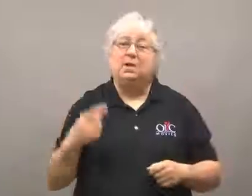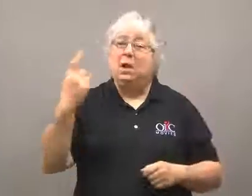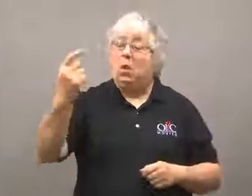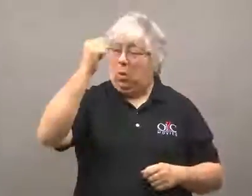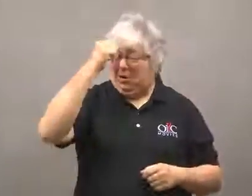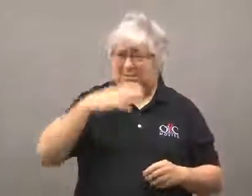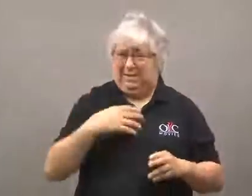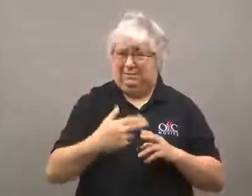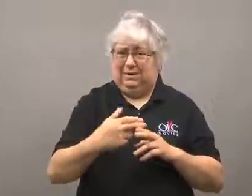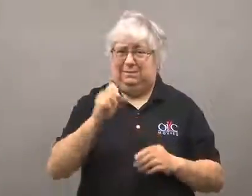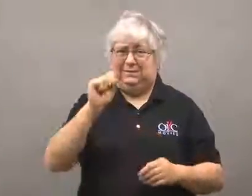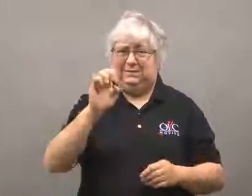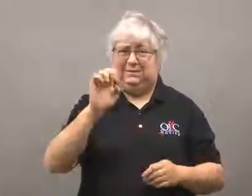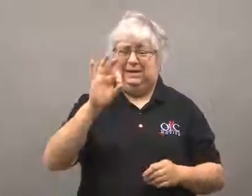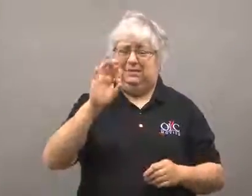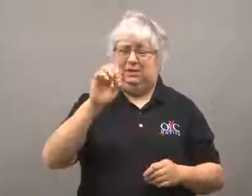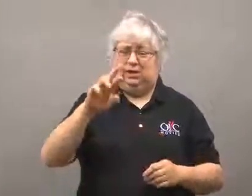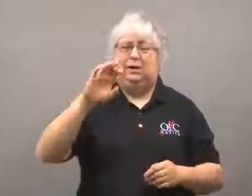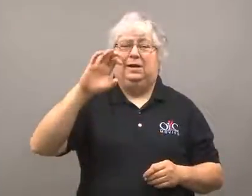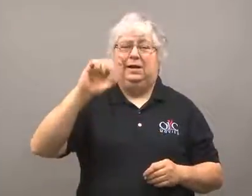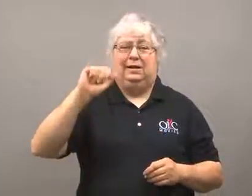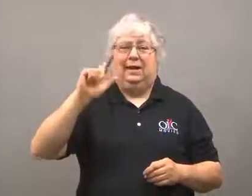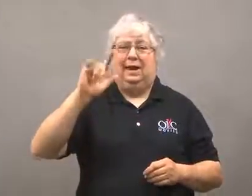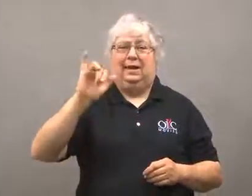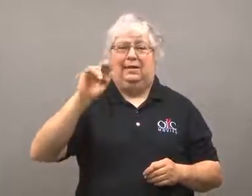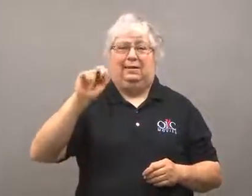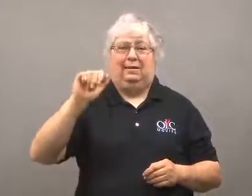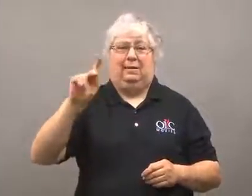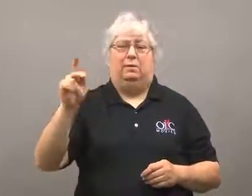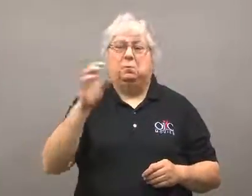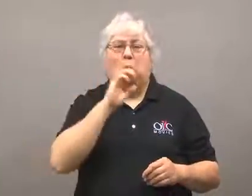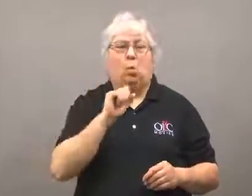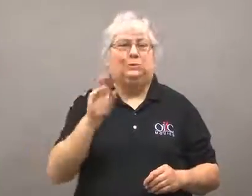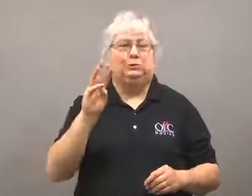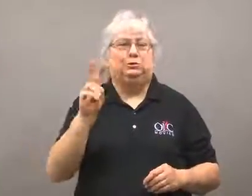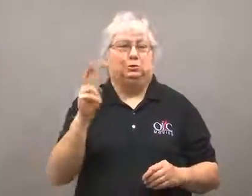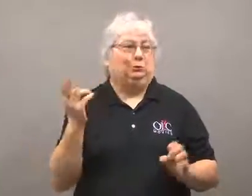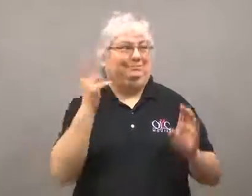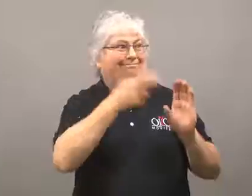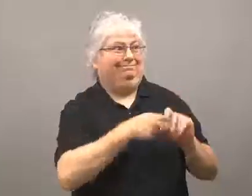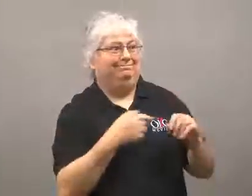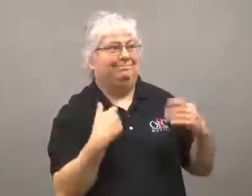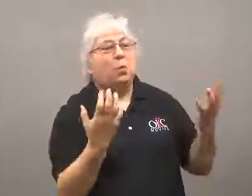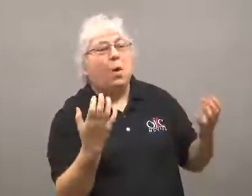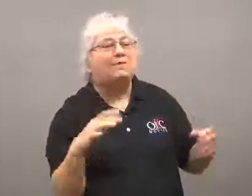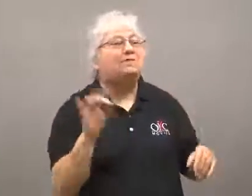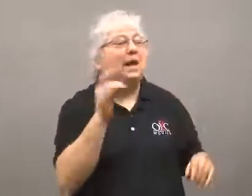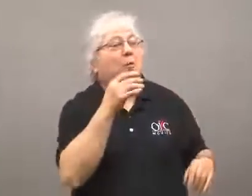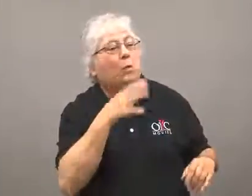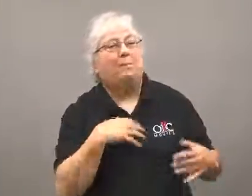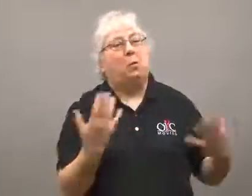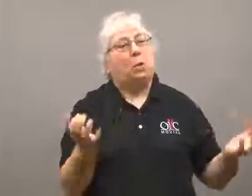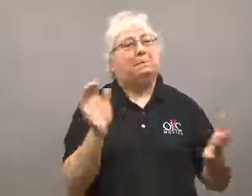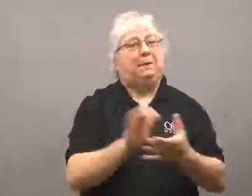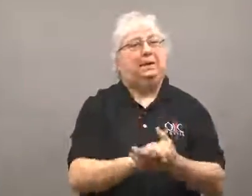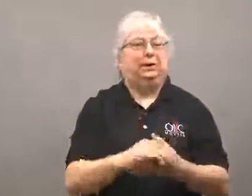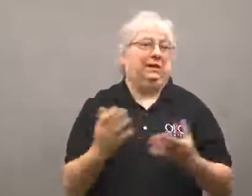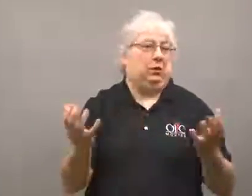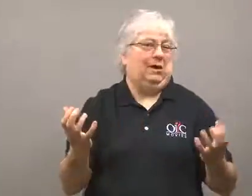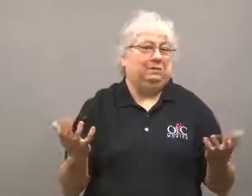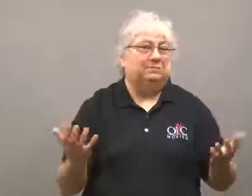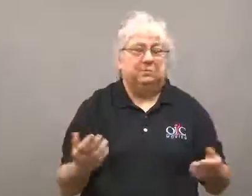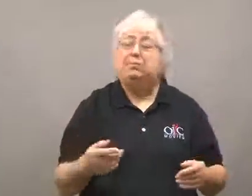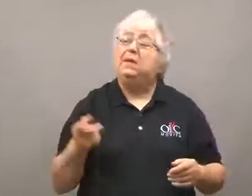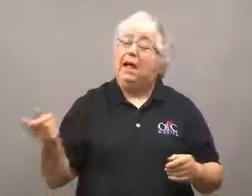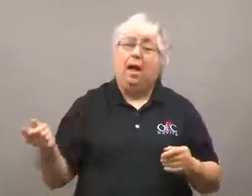62 year old Sefer Calinak was on the show, looking for a new wife.